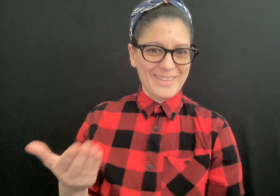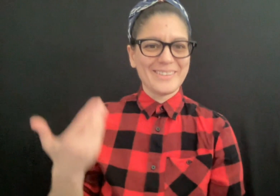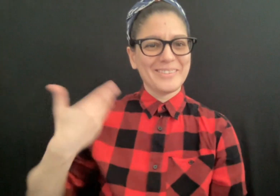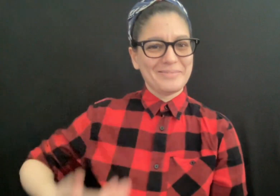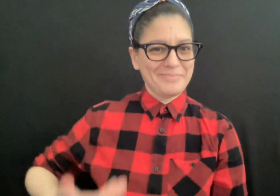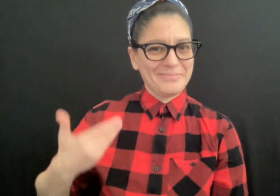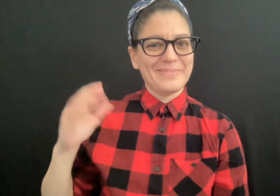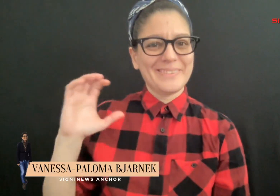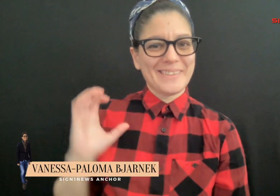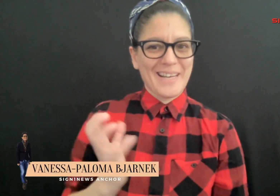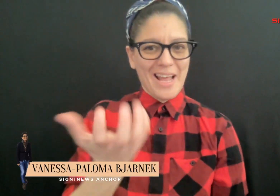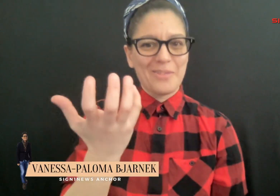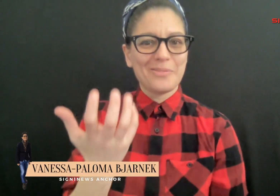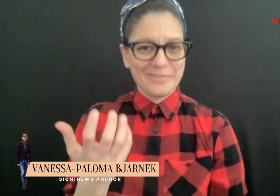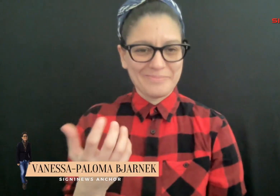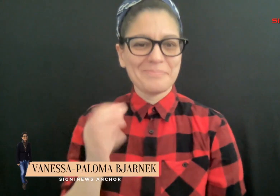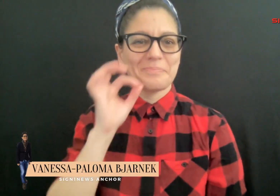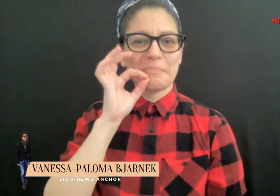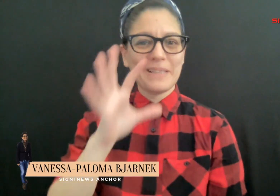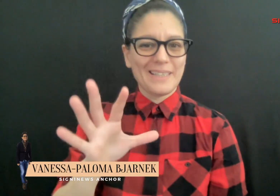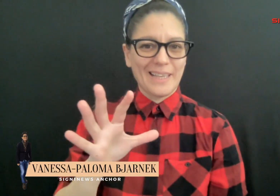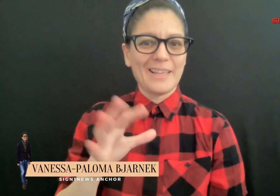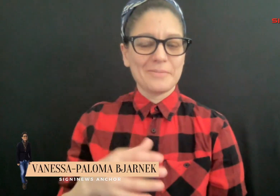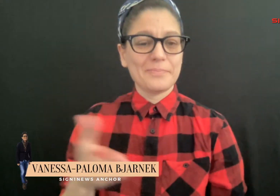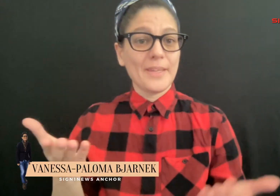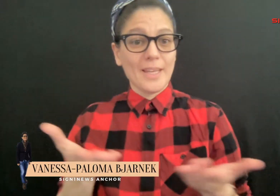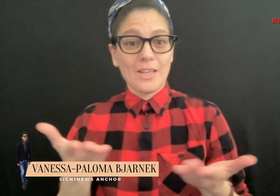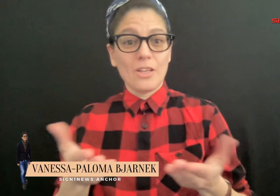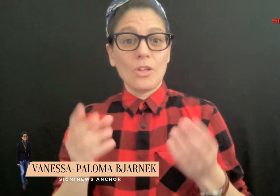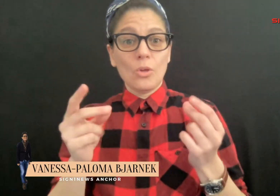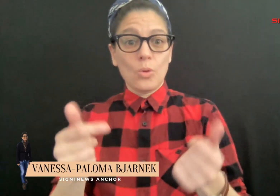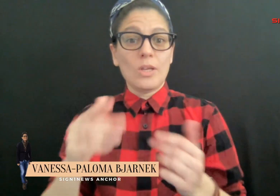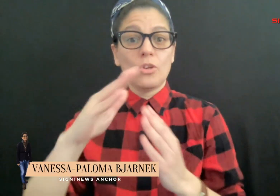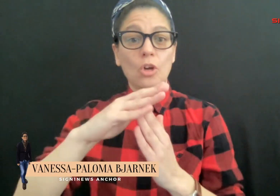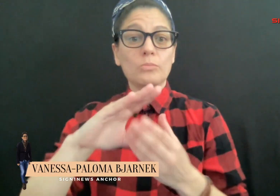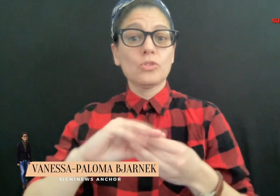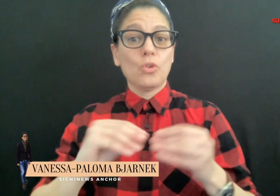Hello everyone I'm Sign1News anchor Vanessa Paloma Bjarnek